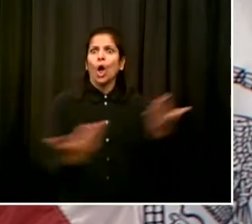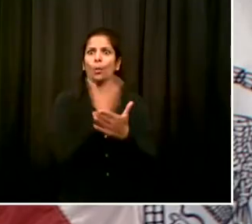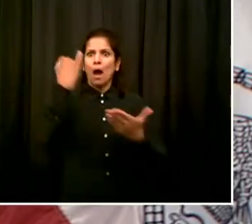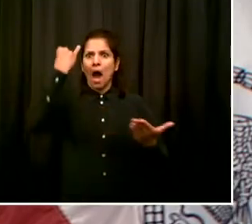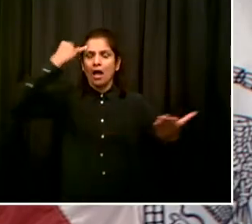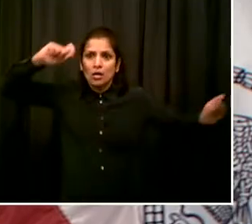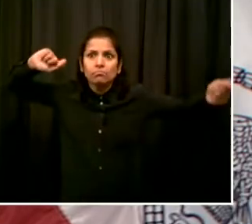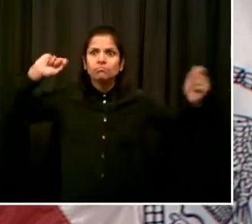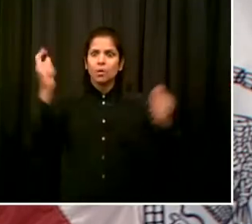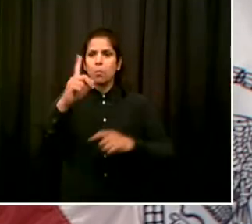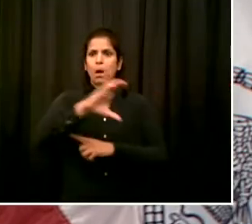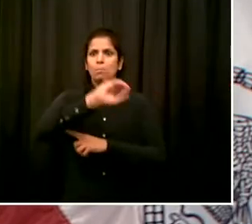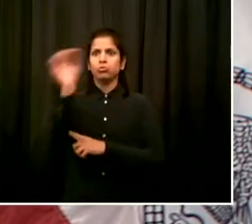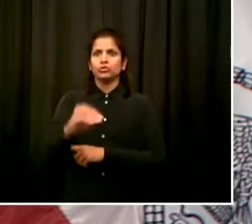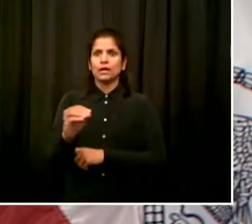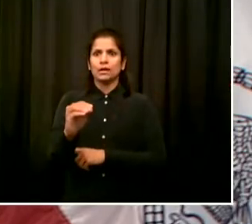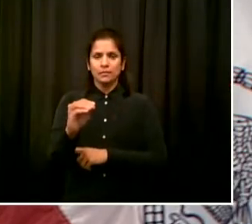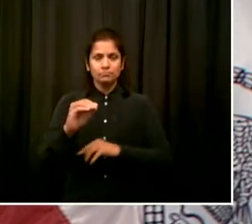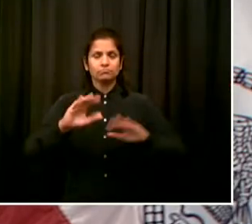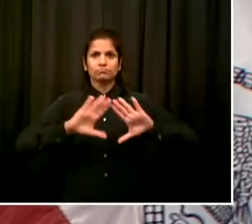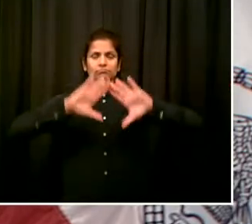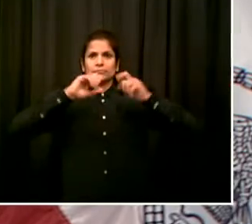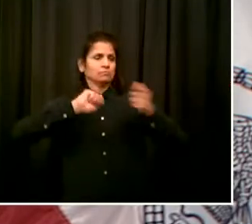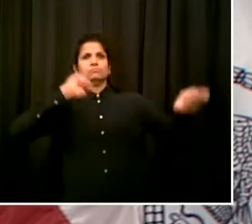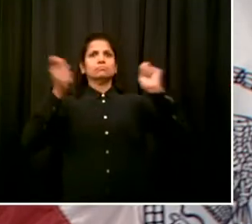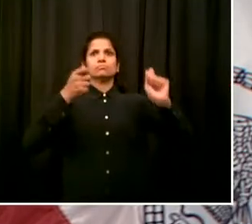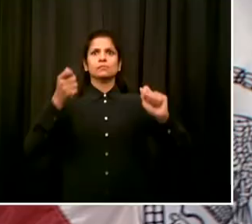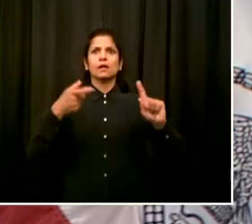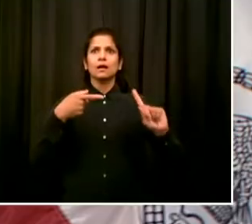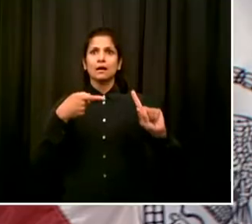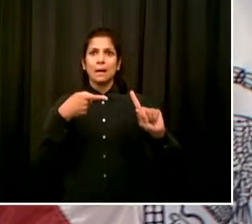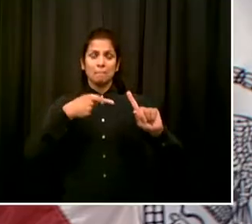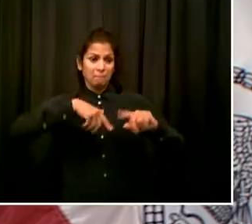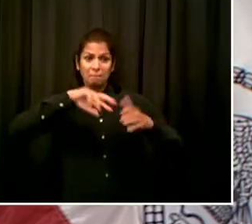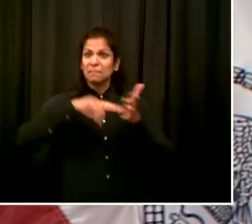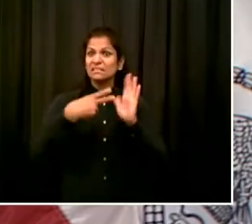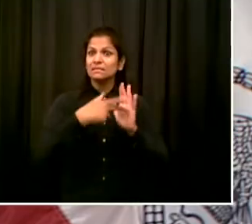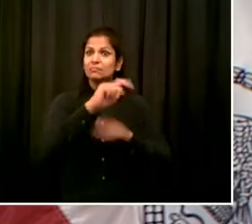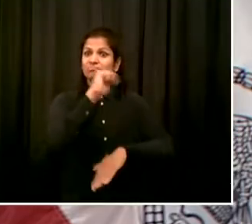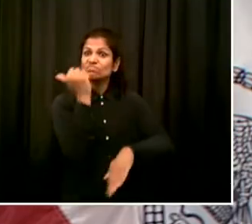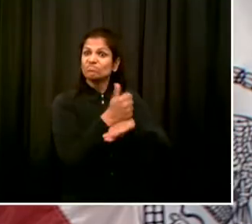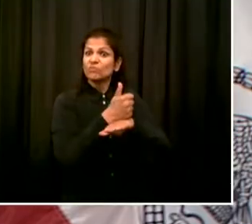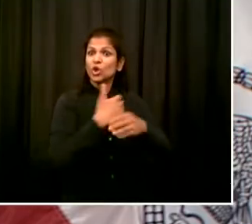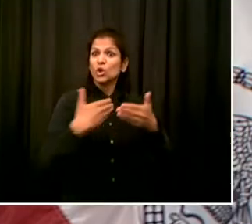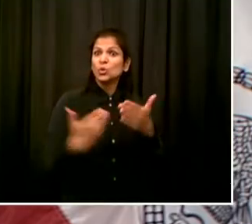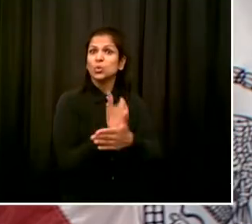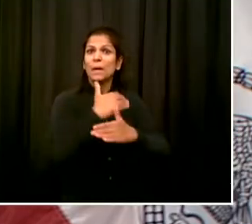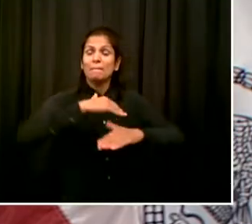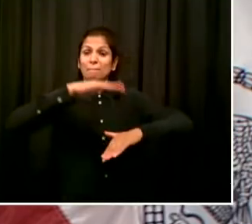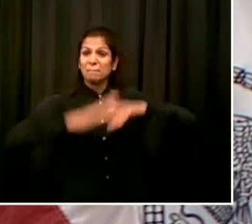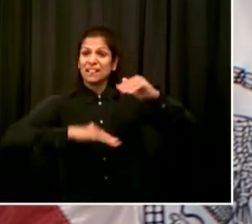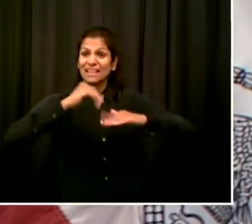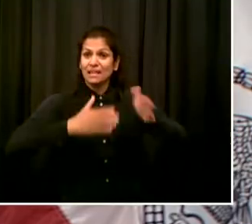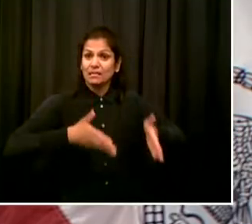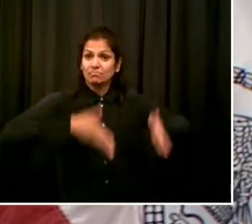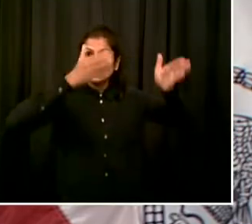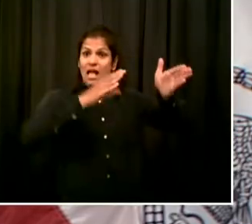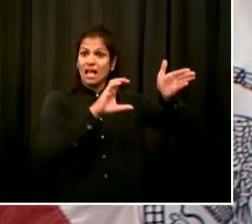THAT IS TWO NMIUTES LONGER ONAVERAGE WITH THE 105 PRECINCT COMPARED TO THE REST O FTHE CITY.